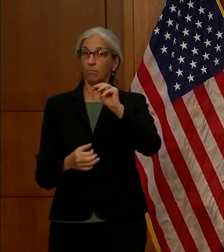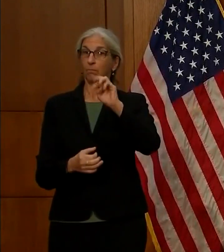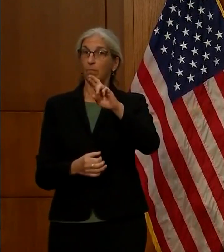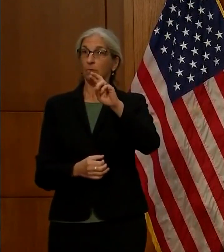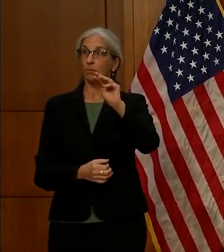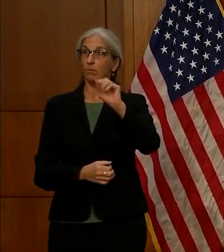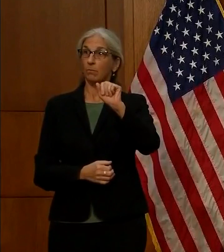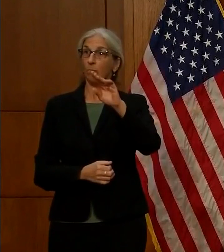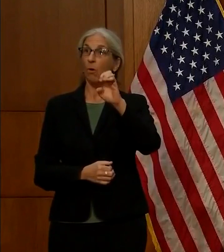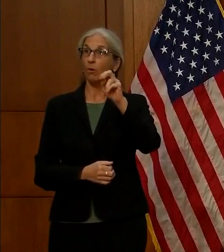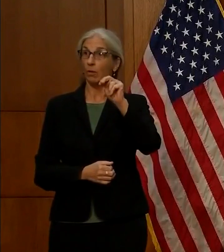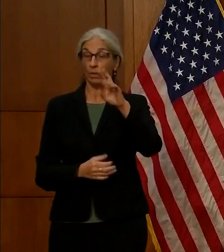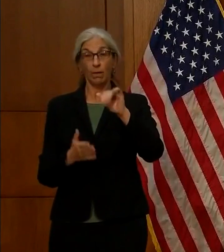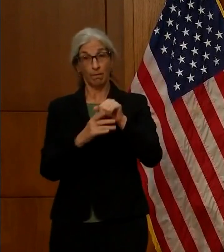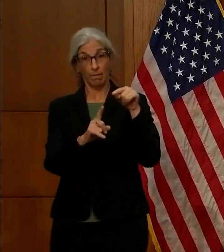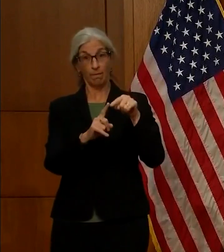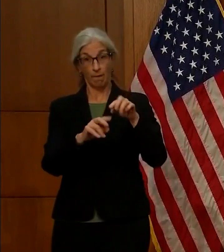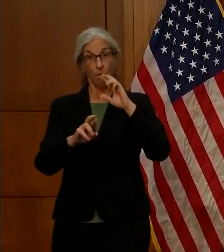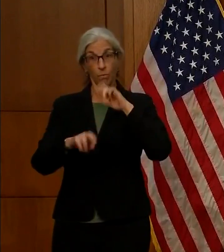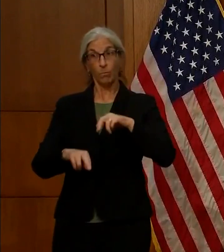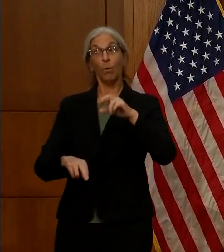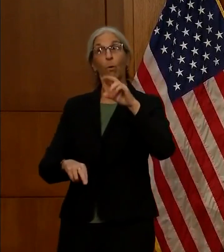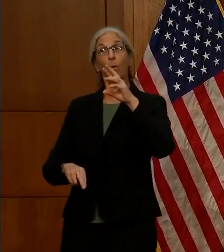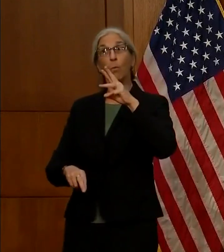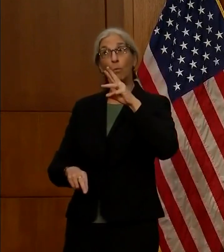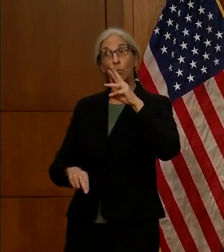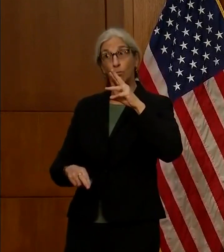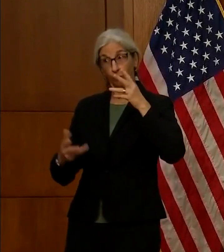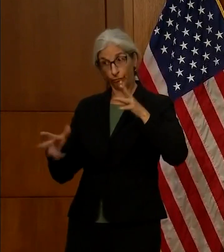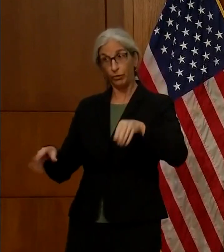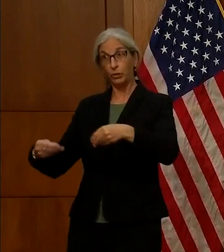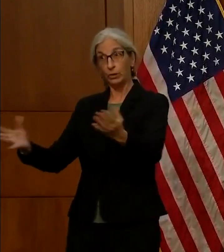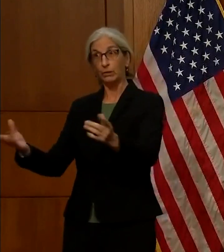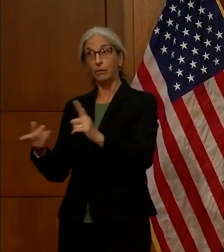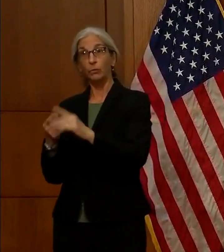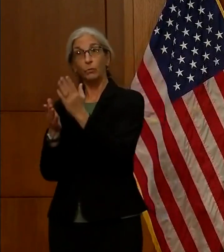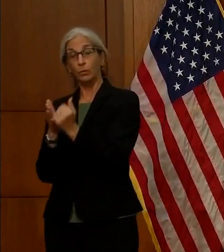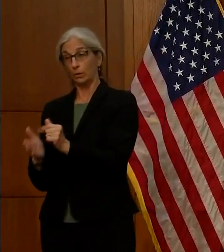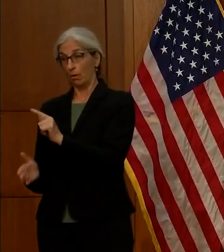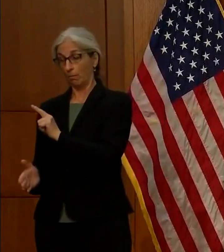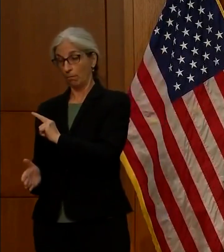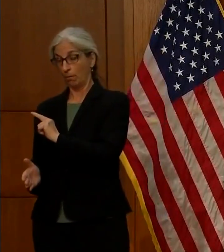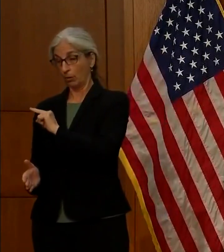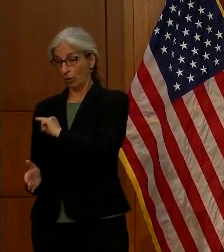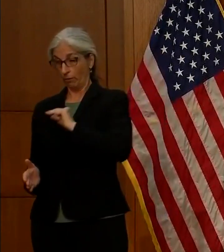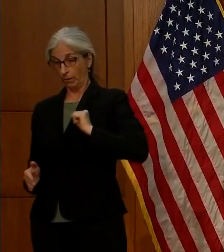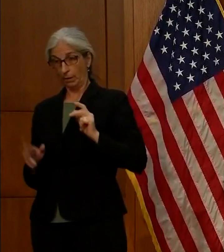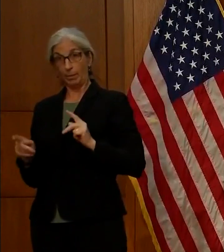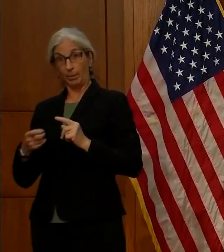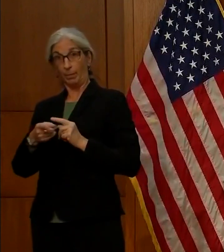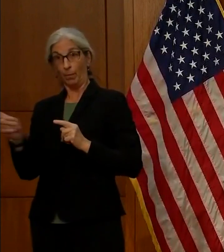MARTIN WAS PROVIDED TO A SELECT